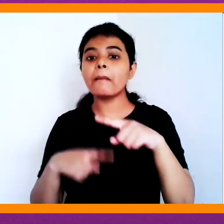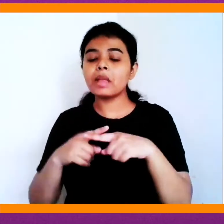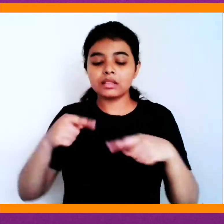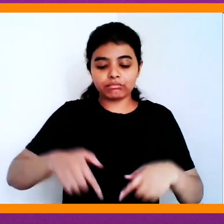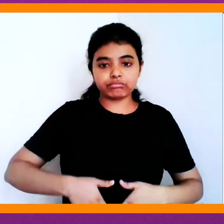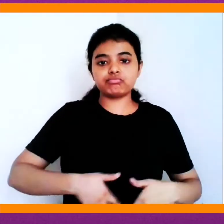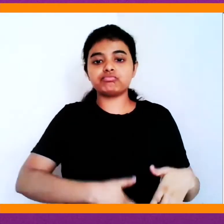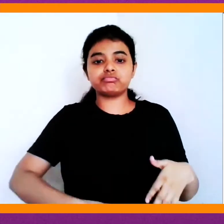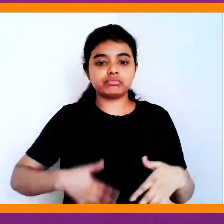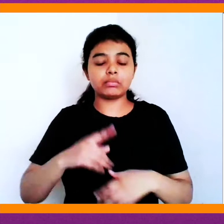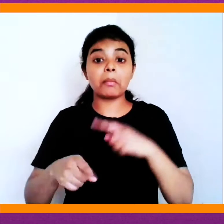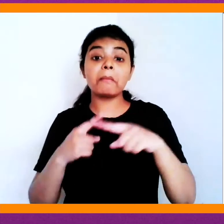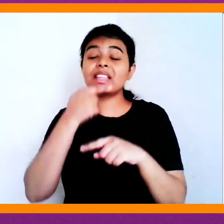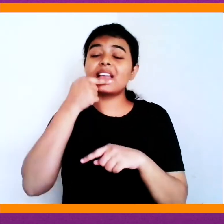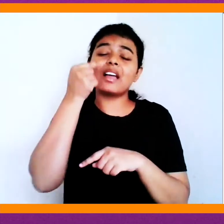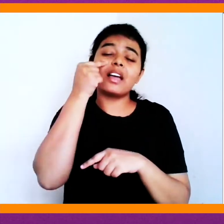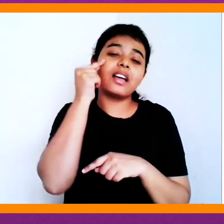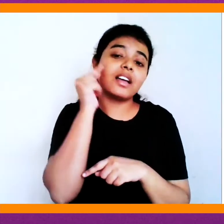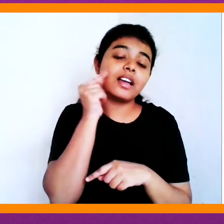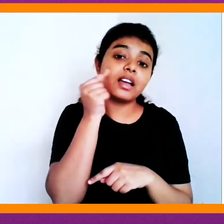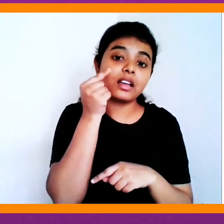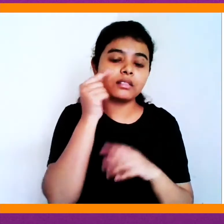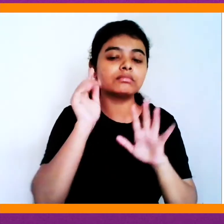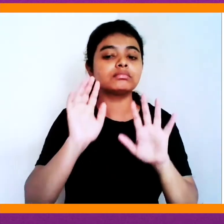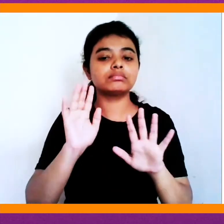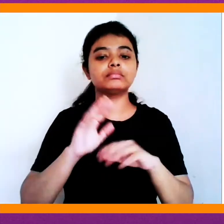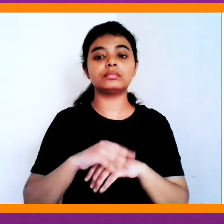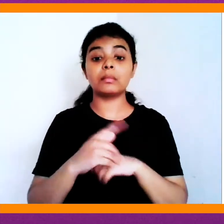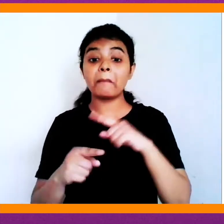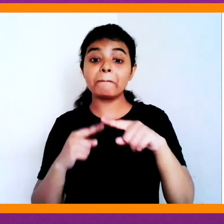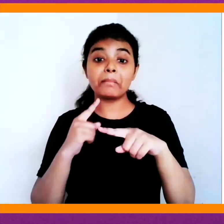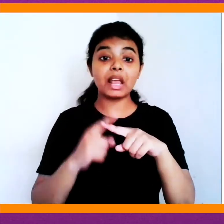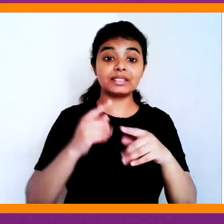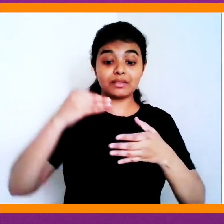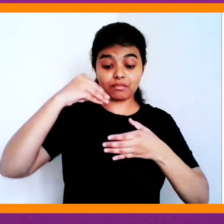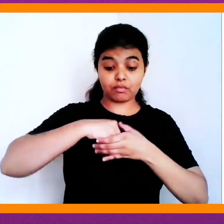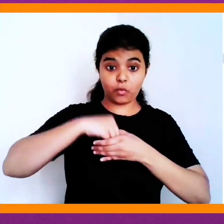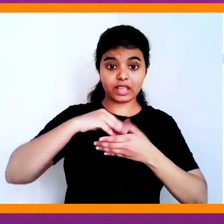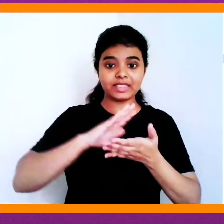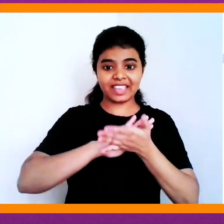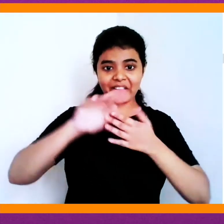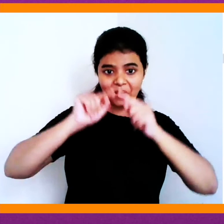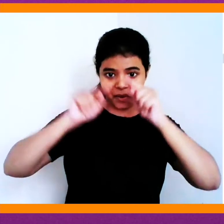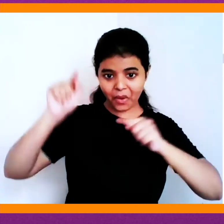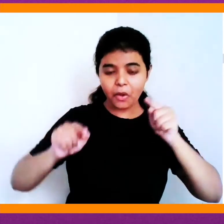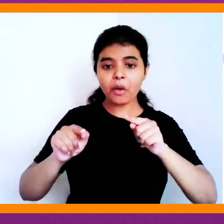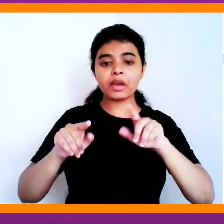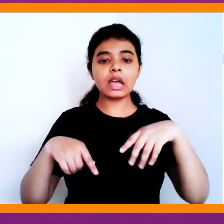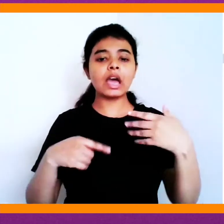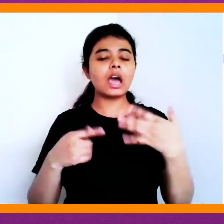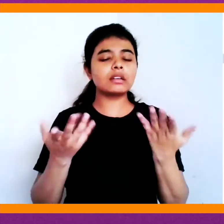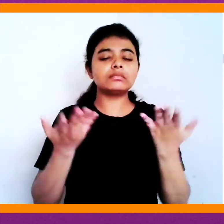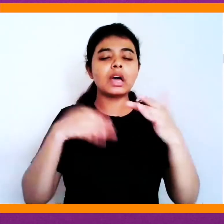her chest and her abdominal wall plus she has acne as well as she has to have abnormal hormone levels